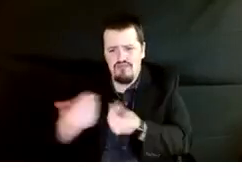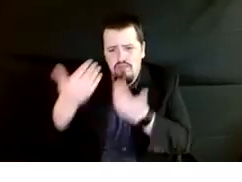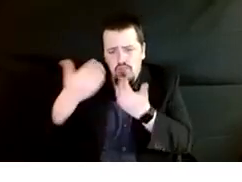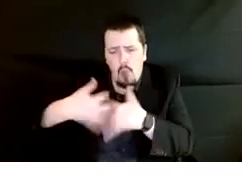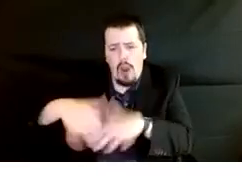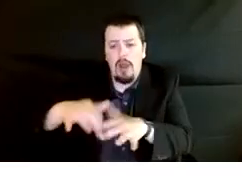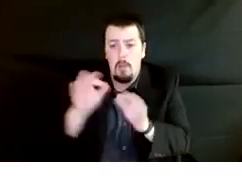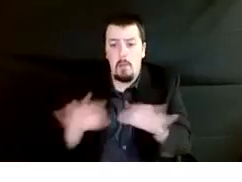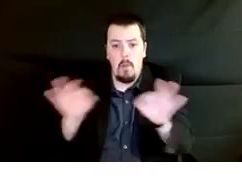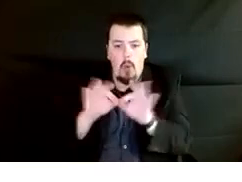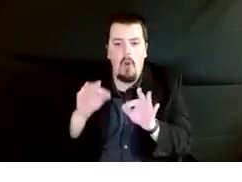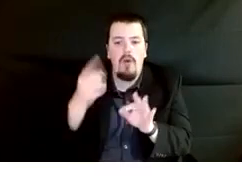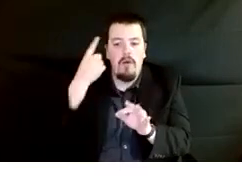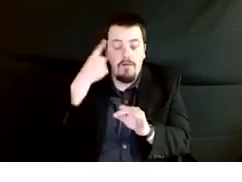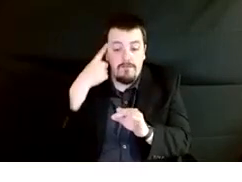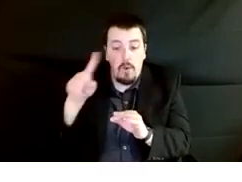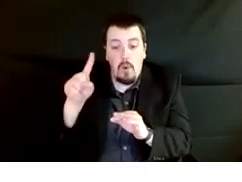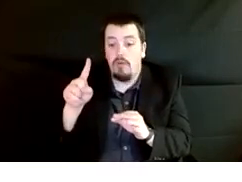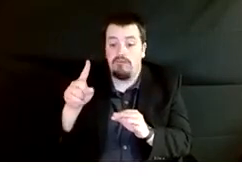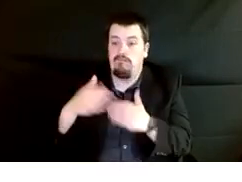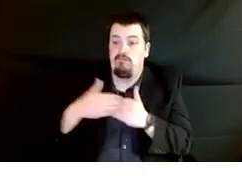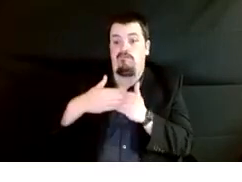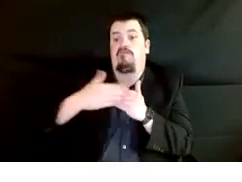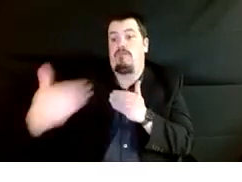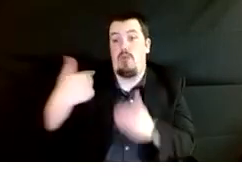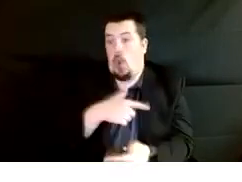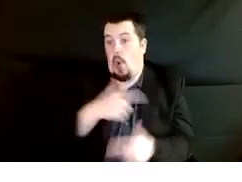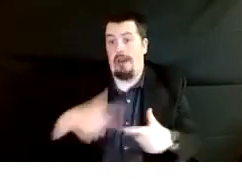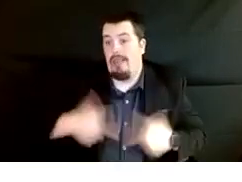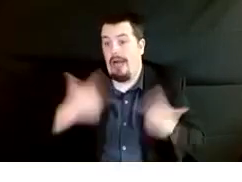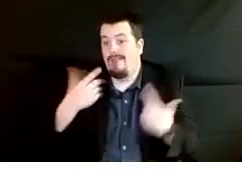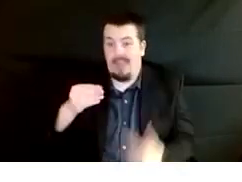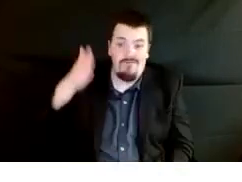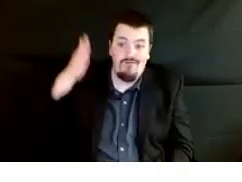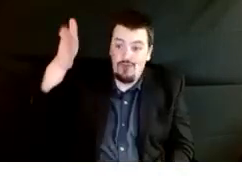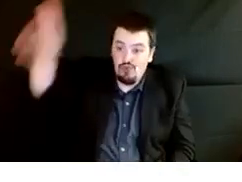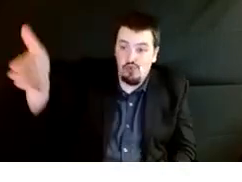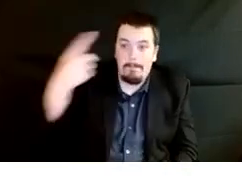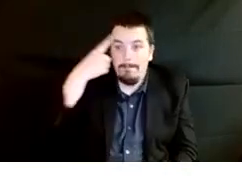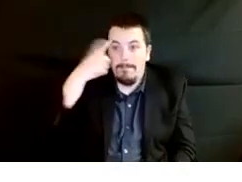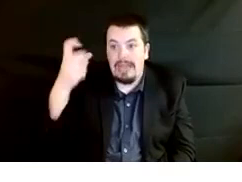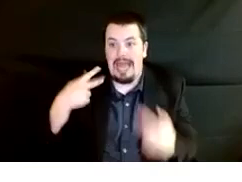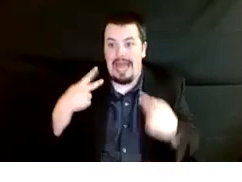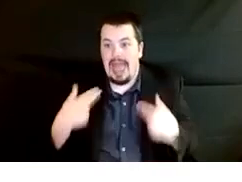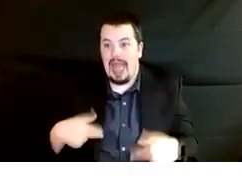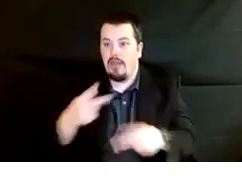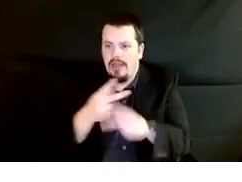uh for the rest of our lives and and in the future uh because health care is so critical